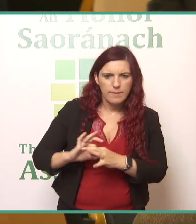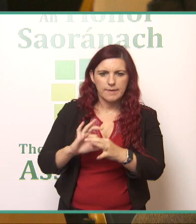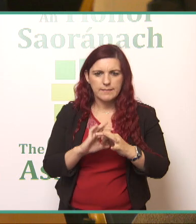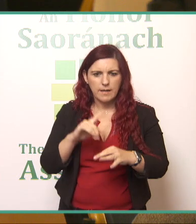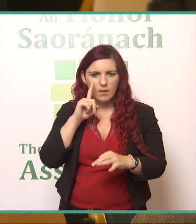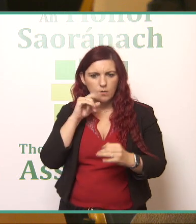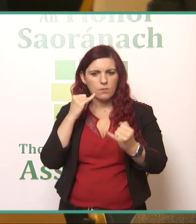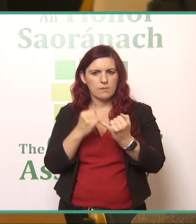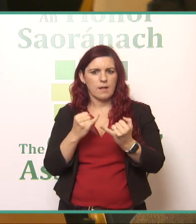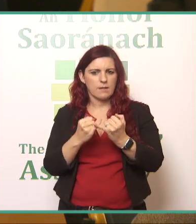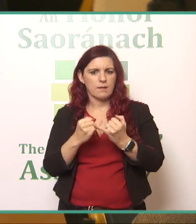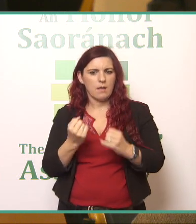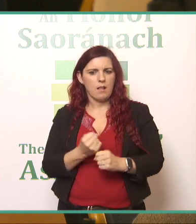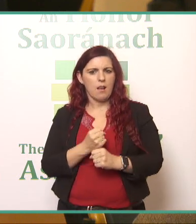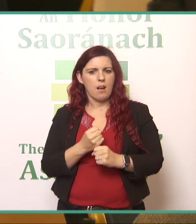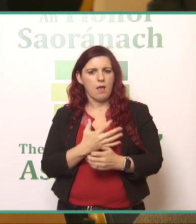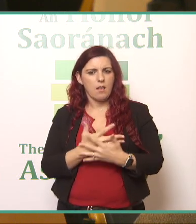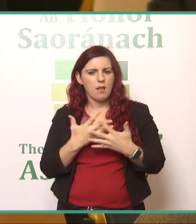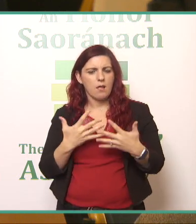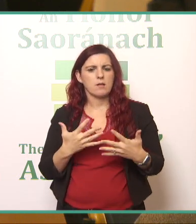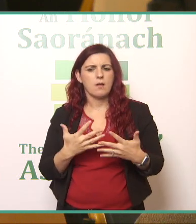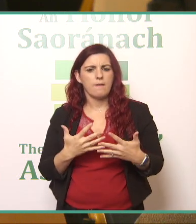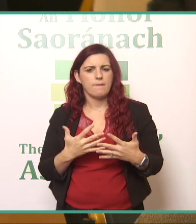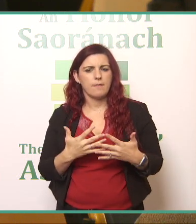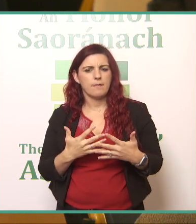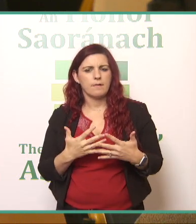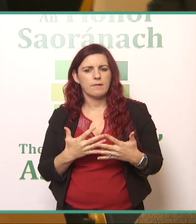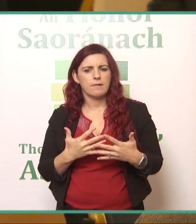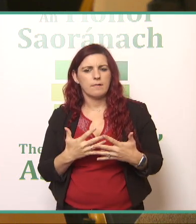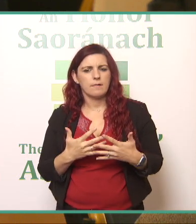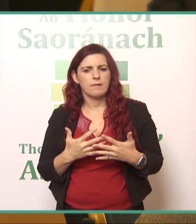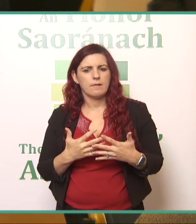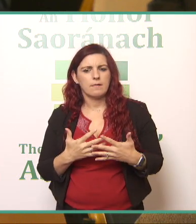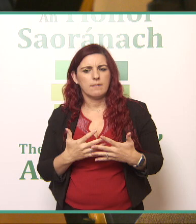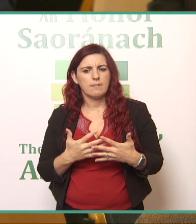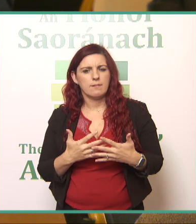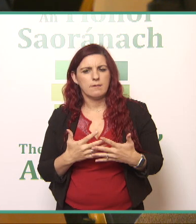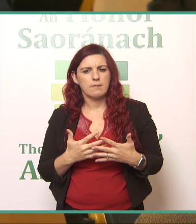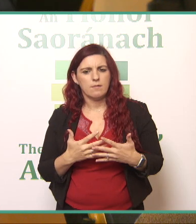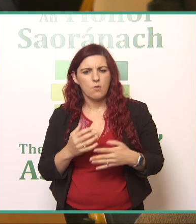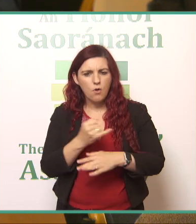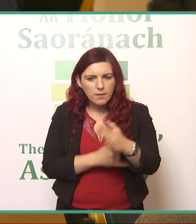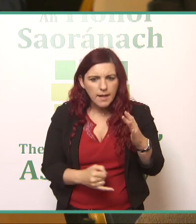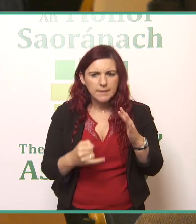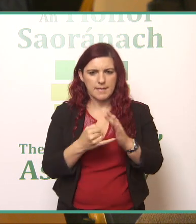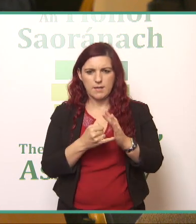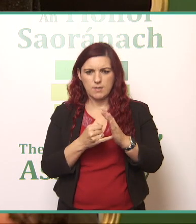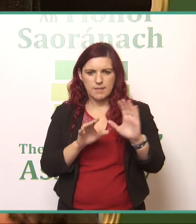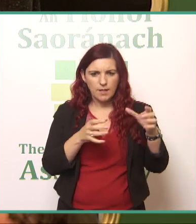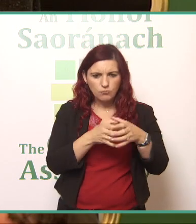an awful lot of um I suppose labels organizations groups working and what we really wanted to